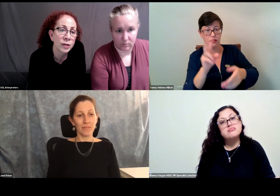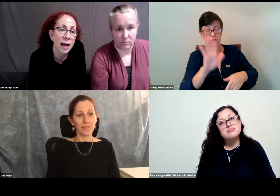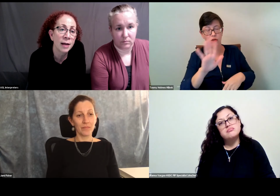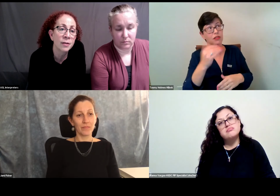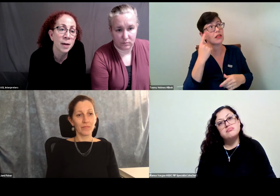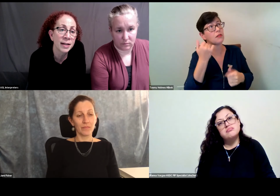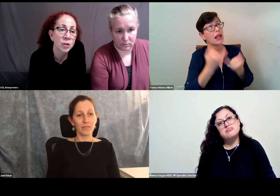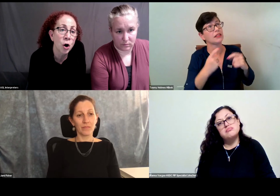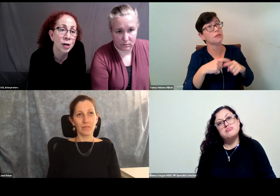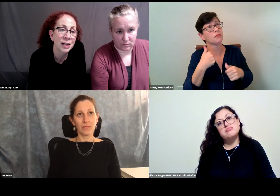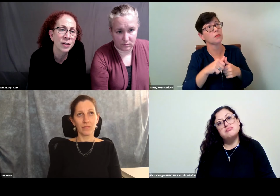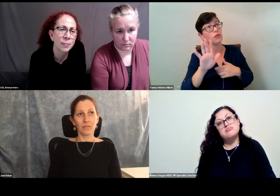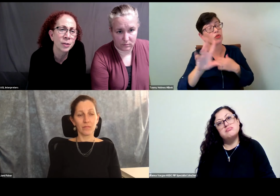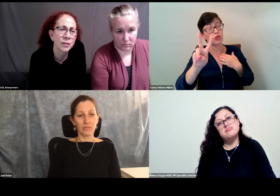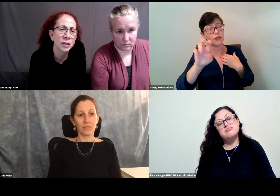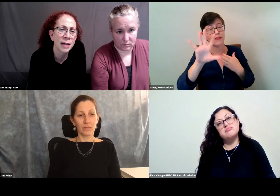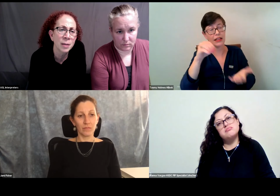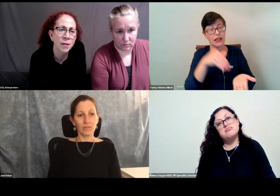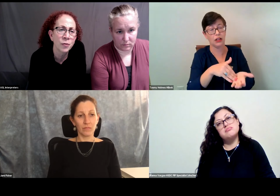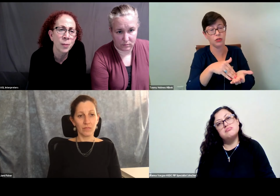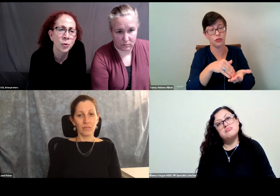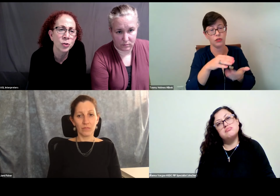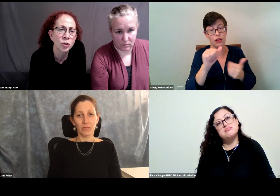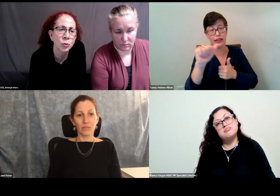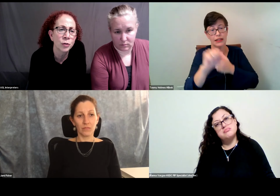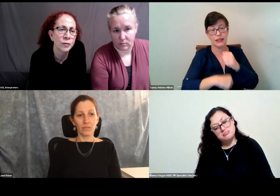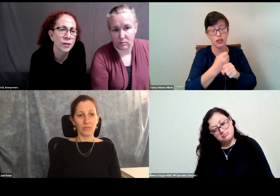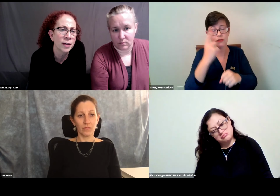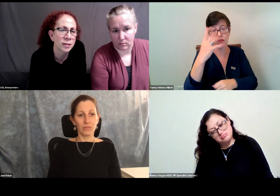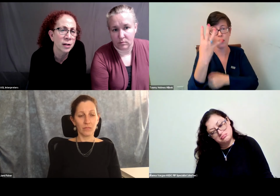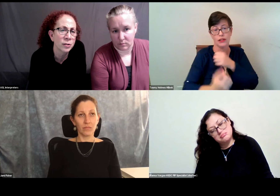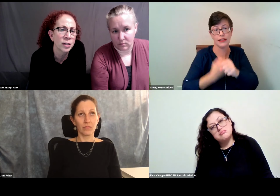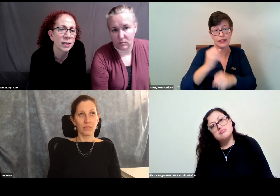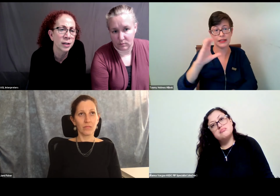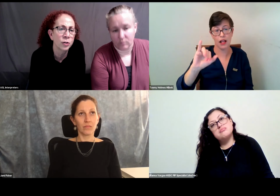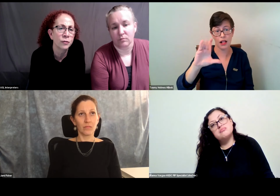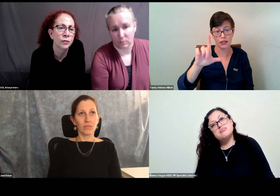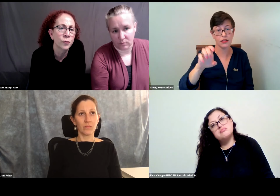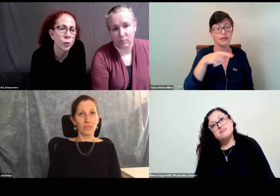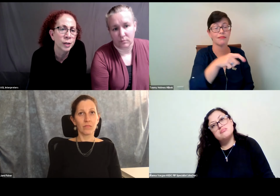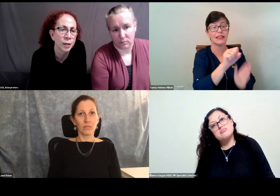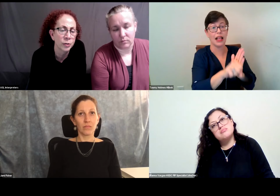and the monies are given, I believe, the last time I remember it was $250,000 a year for four years.